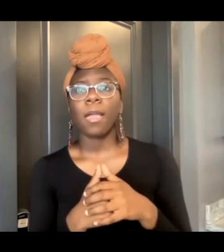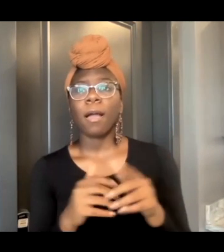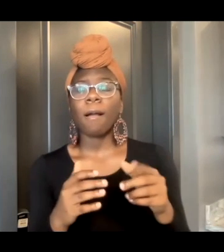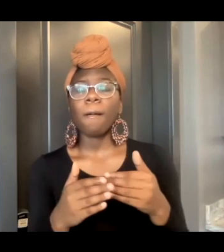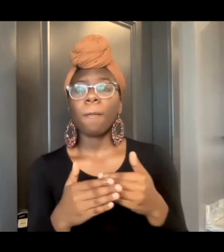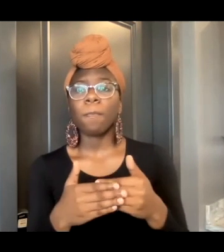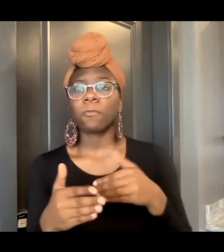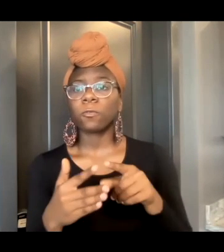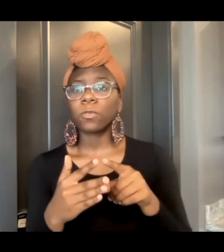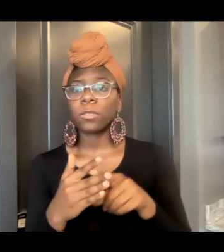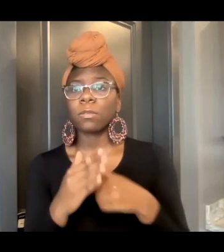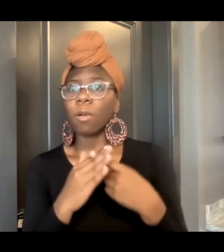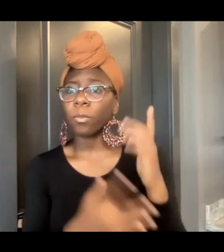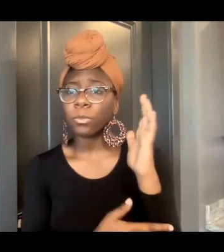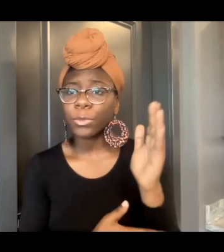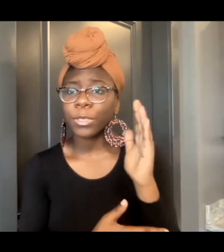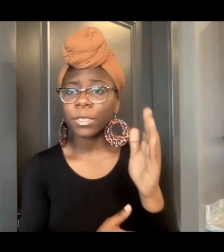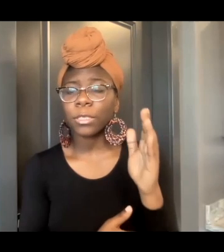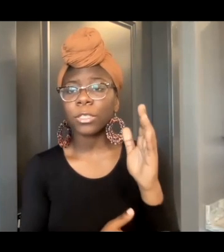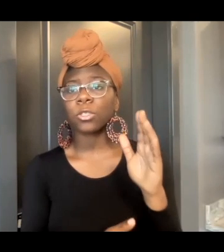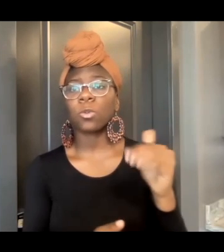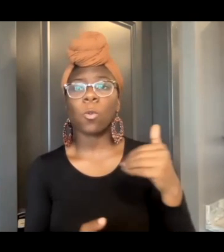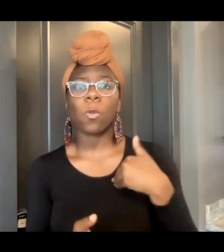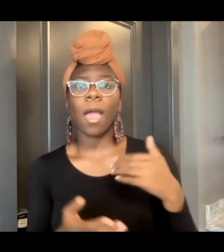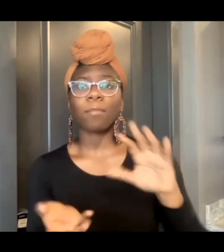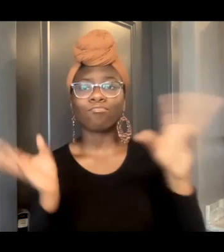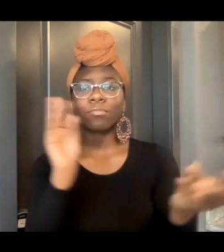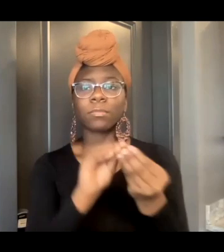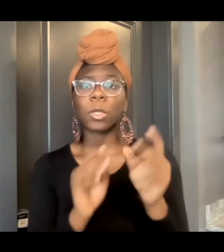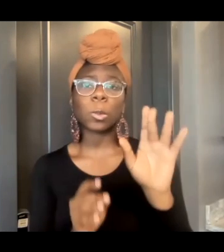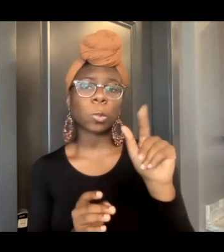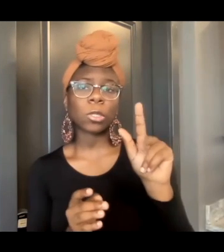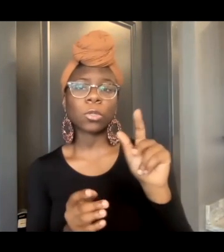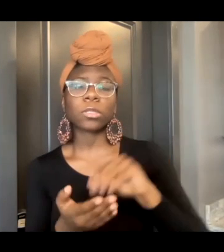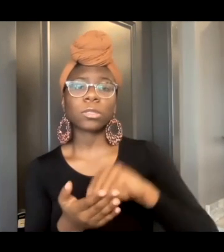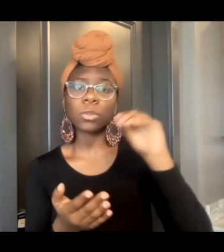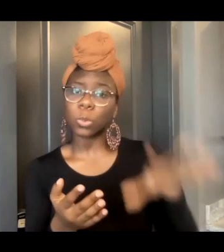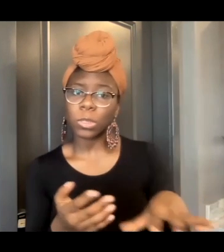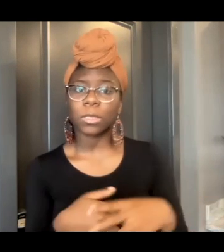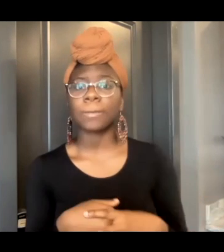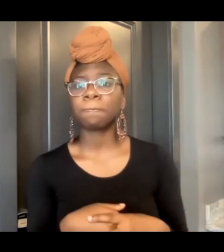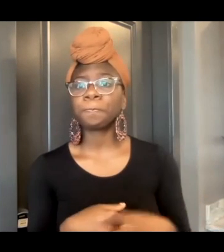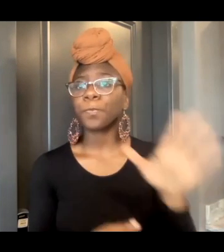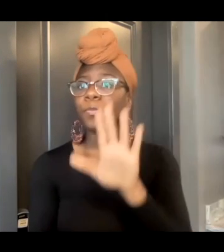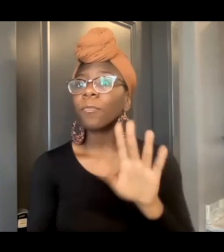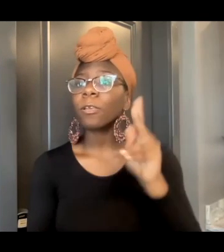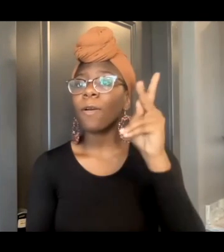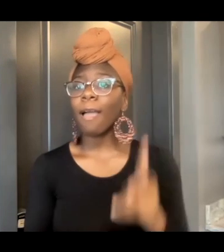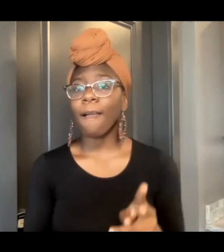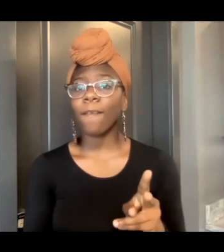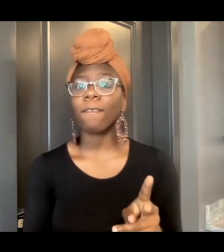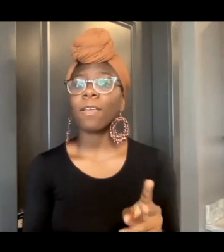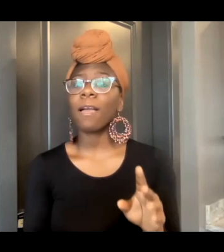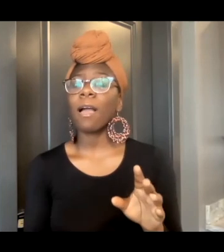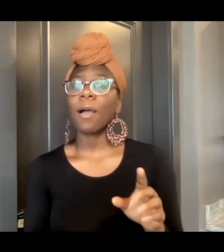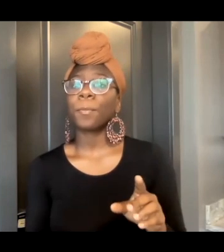This is an ongoing survey and before the symposium there was a total of 23 students who participated.